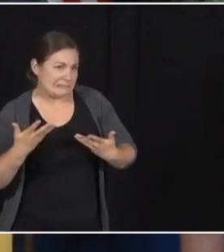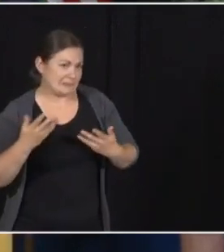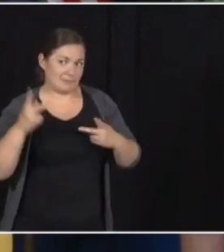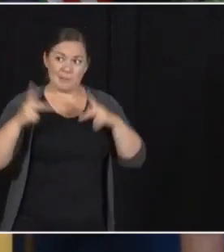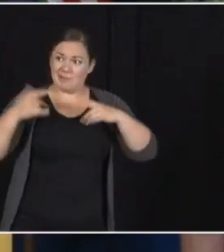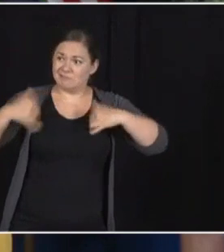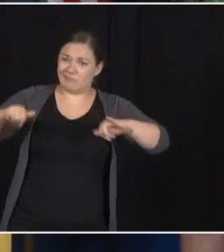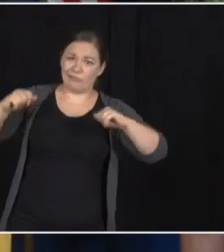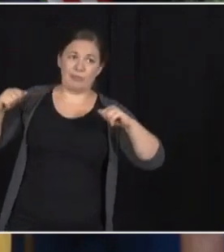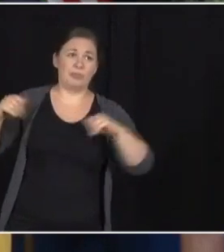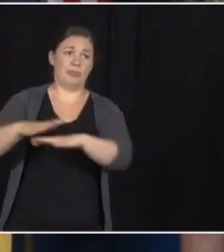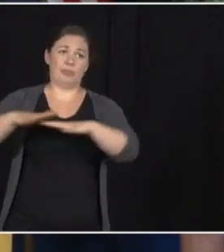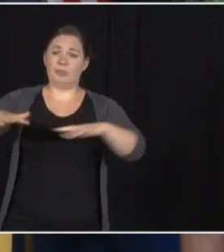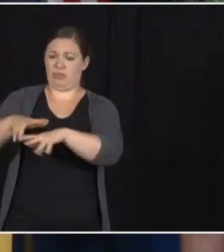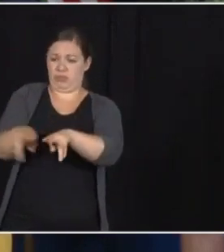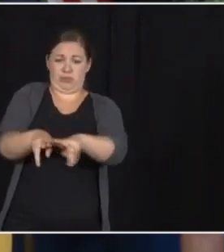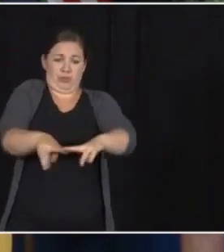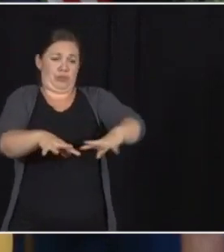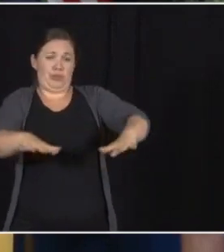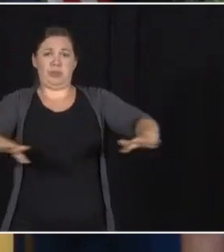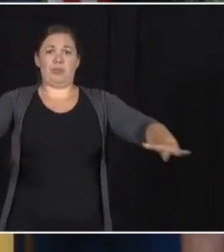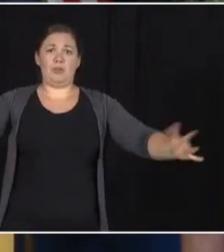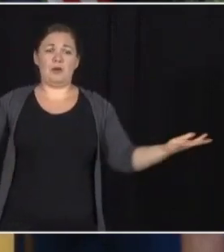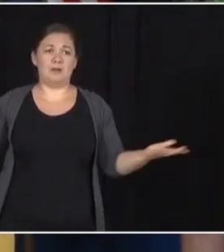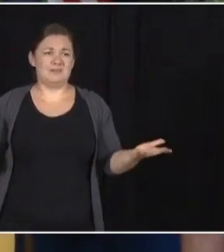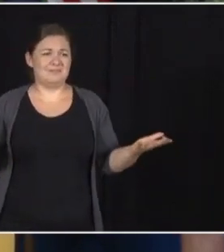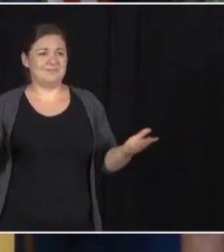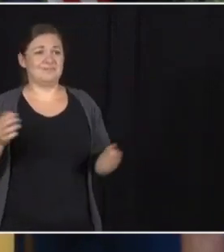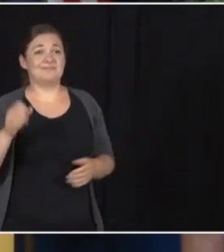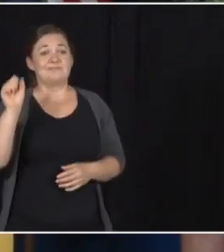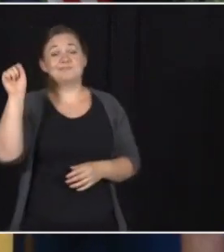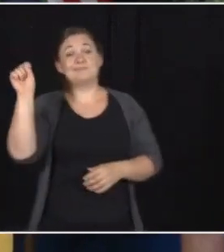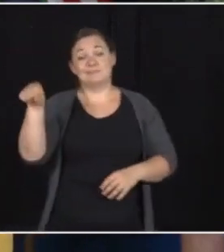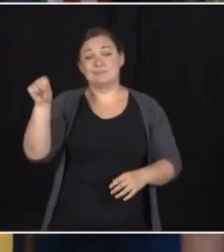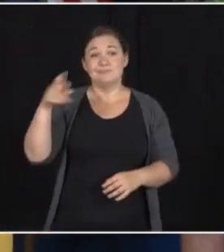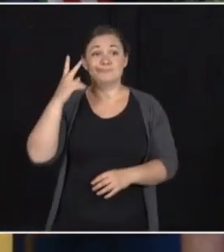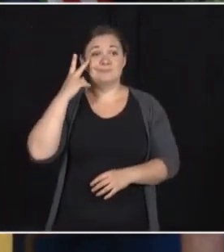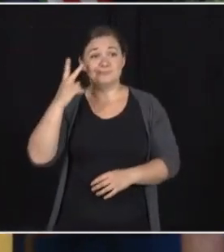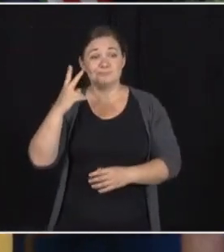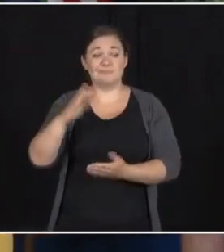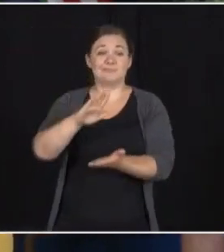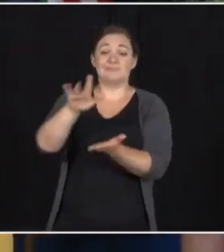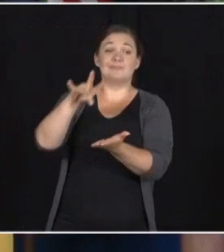respecting social distancing because clearly some people didn't hear your advice and